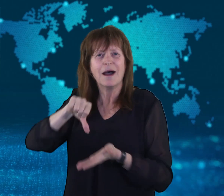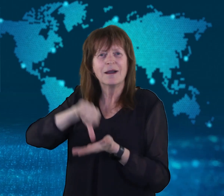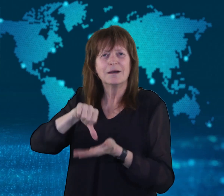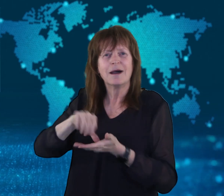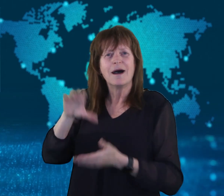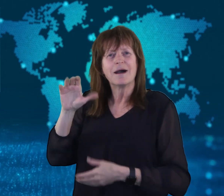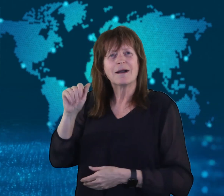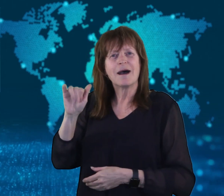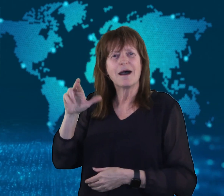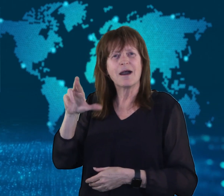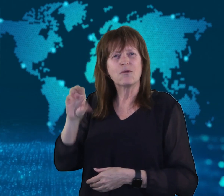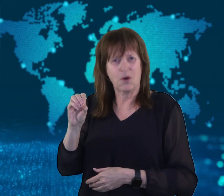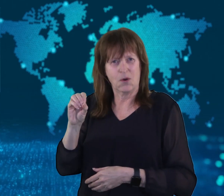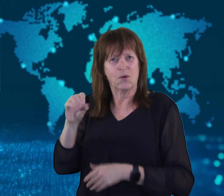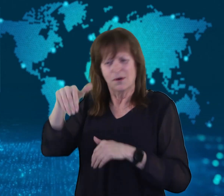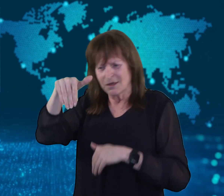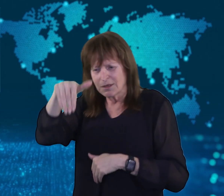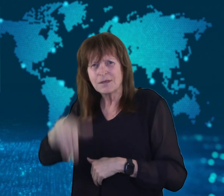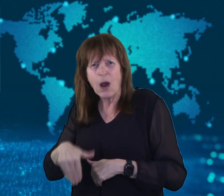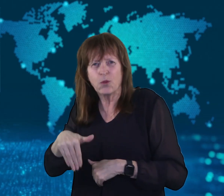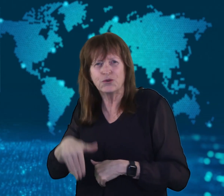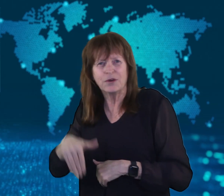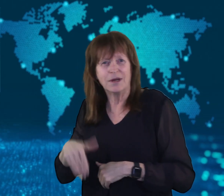in southern Egypt.